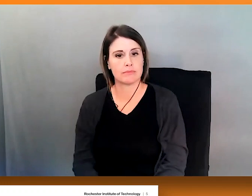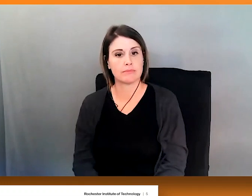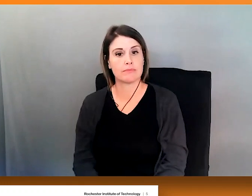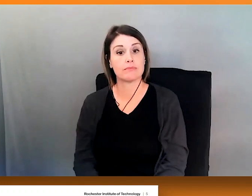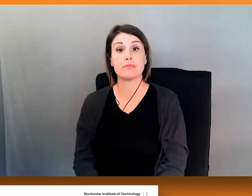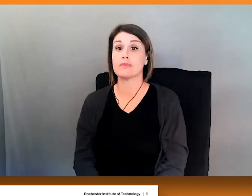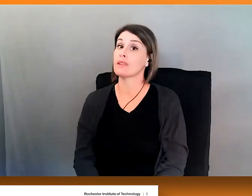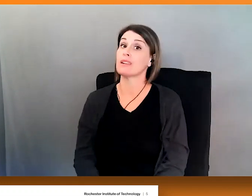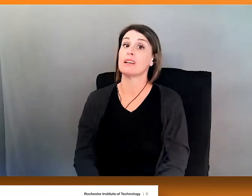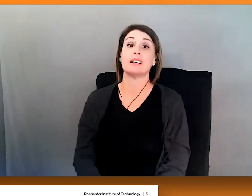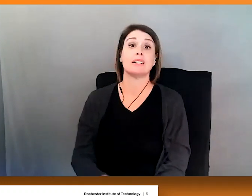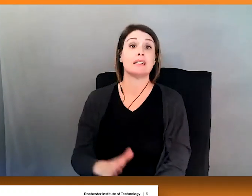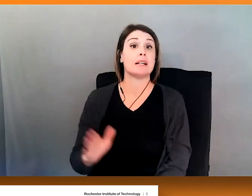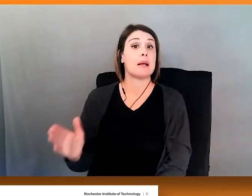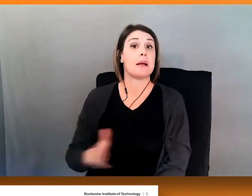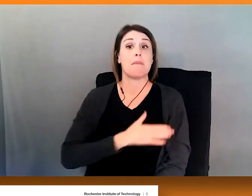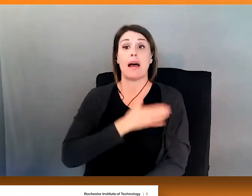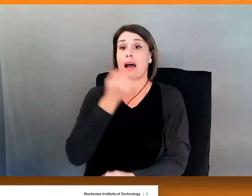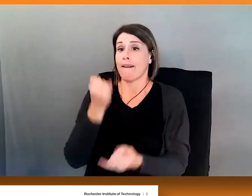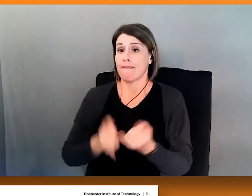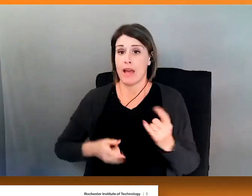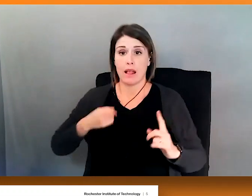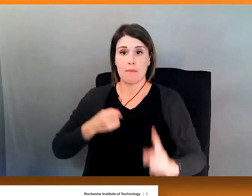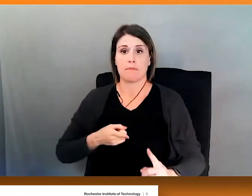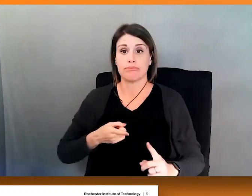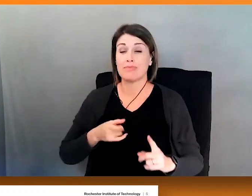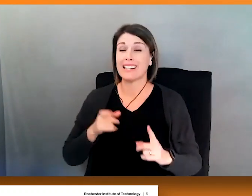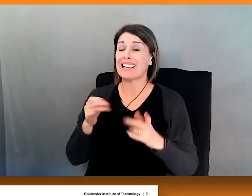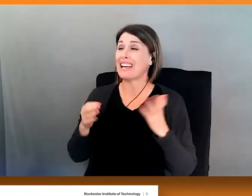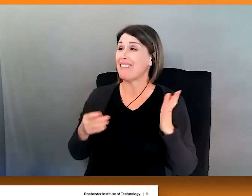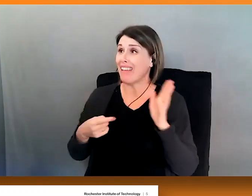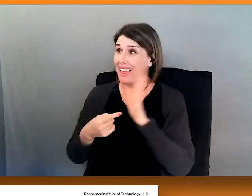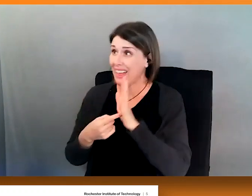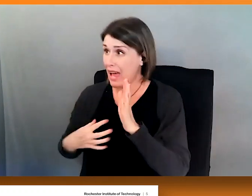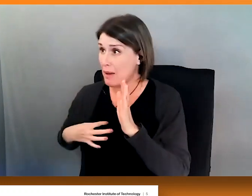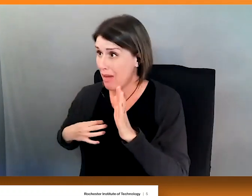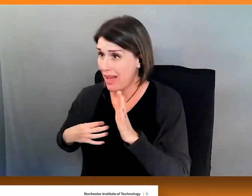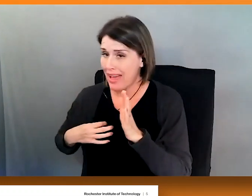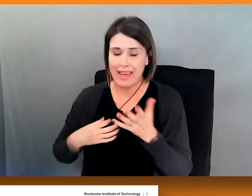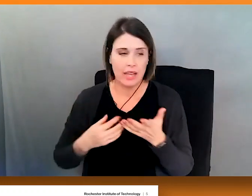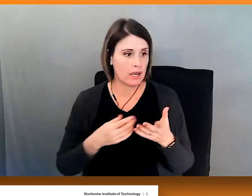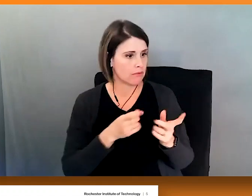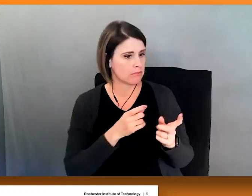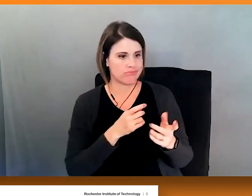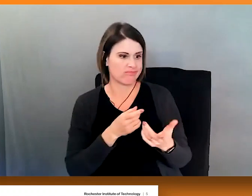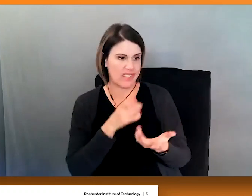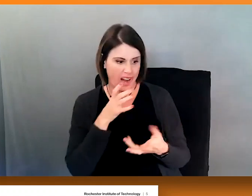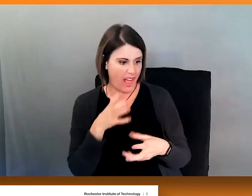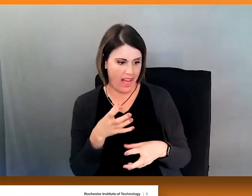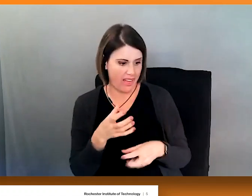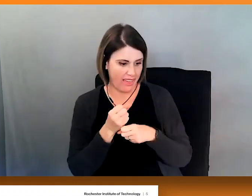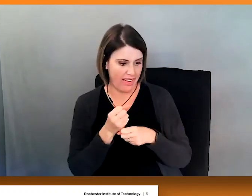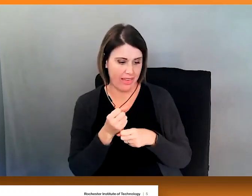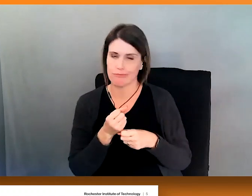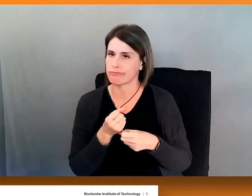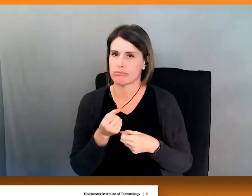And my final bullet item, don't give up. It is rare to get grants first time around.